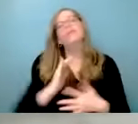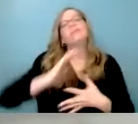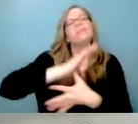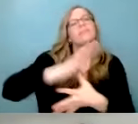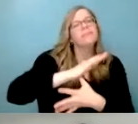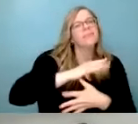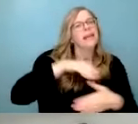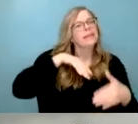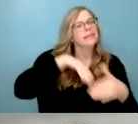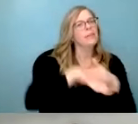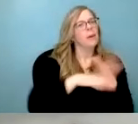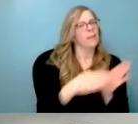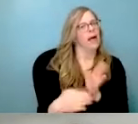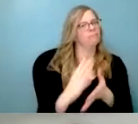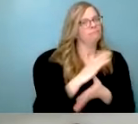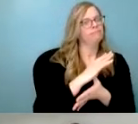to ensure an accessible manitoba